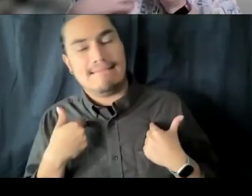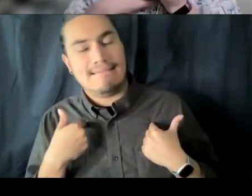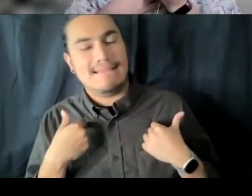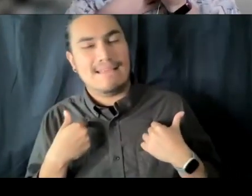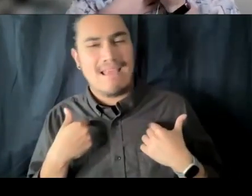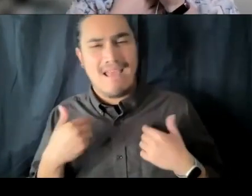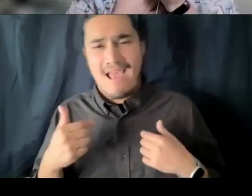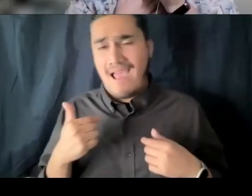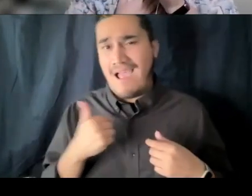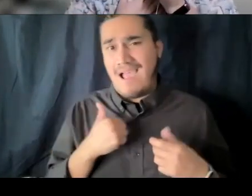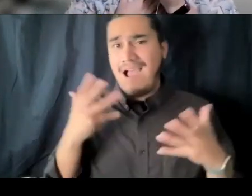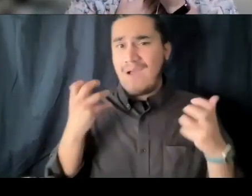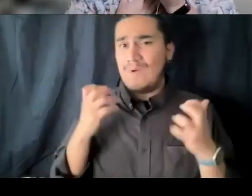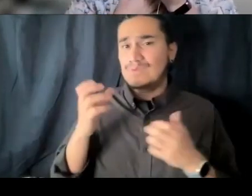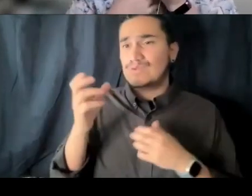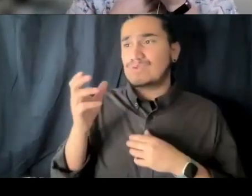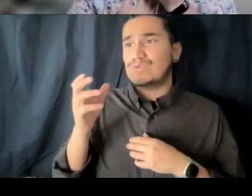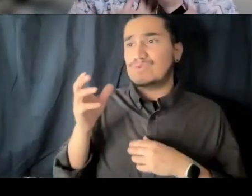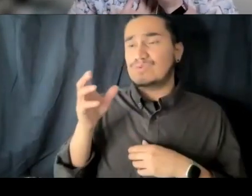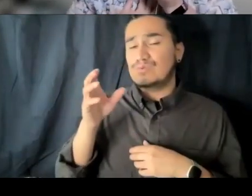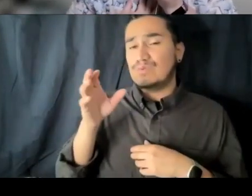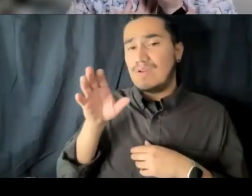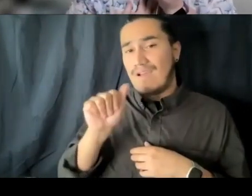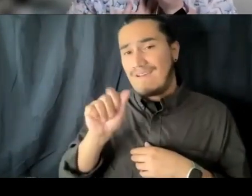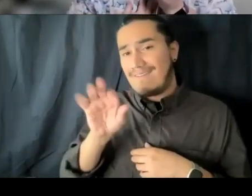I want to affirm how that feels for them